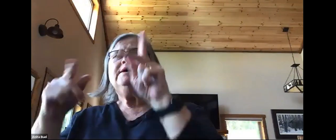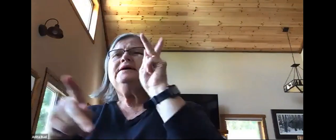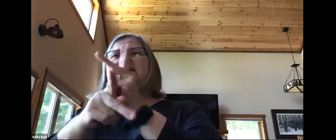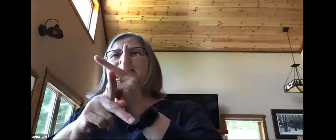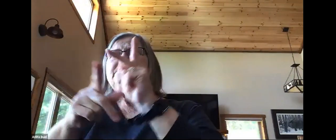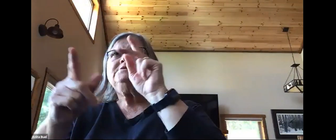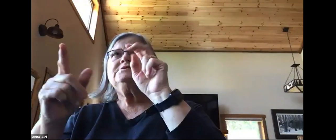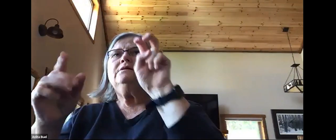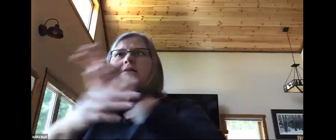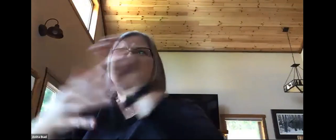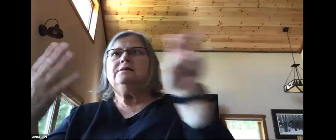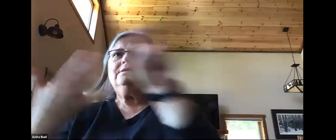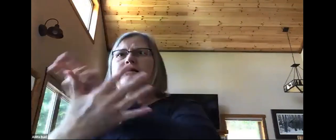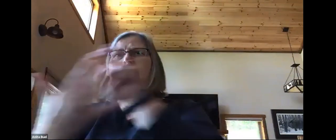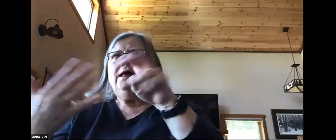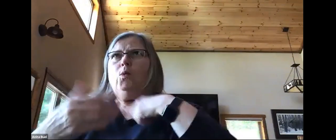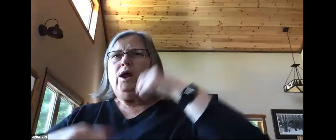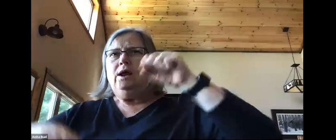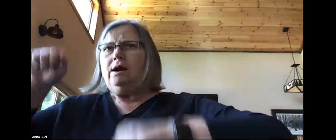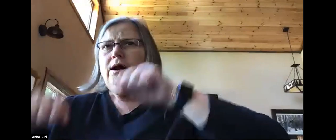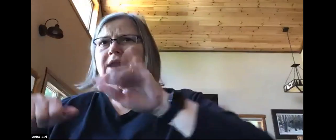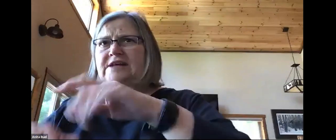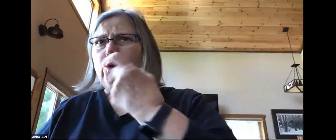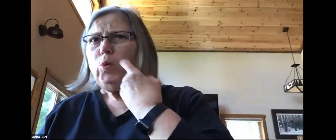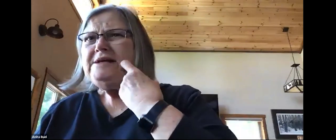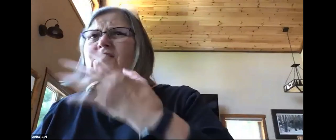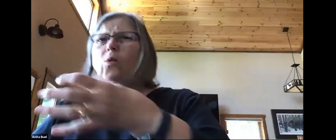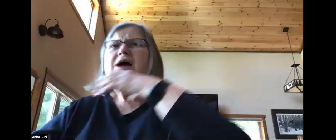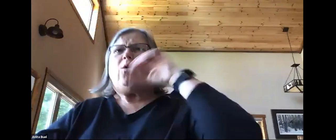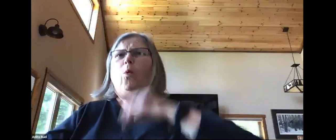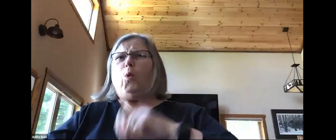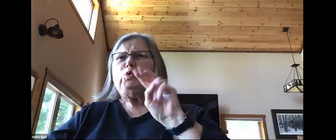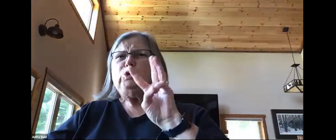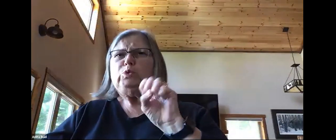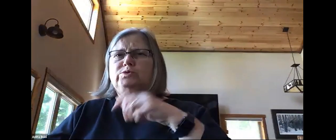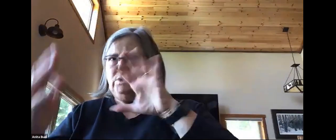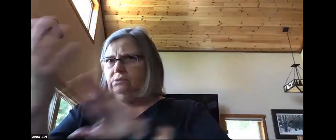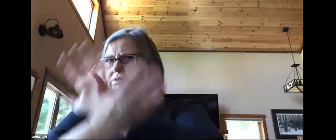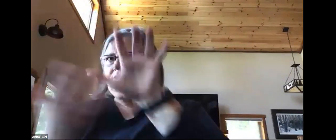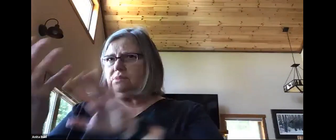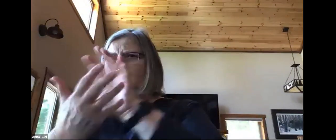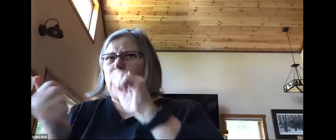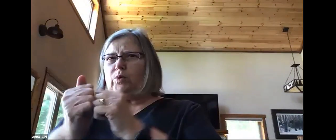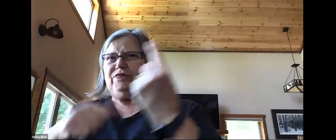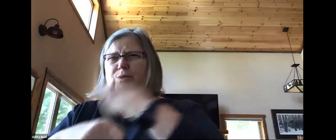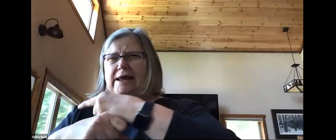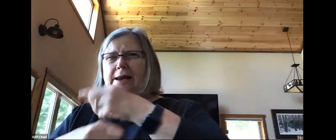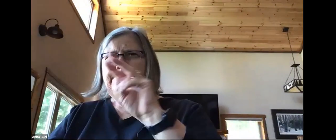of course, the media, you know, keeps going back and forth between sides, and I feel like is that old news,